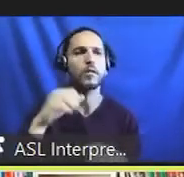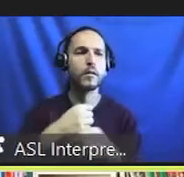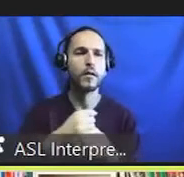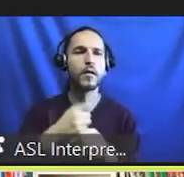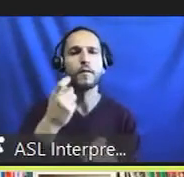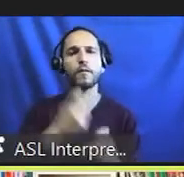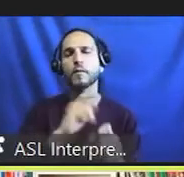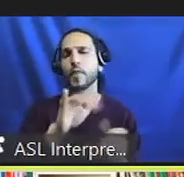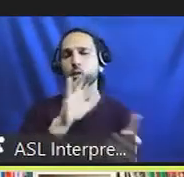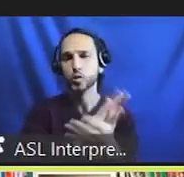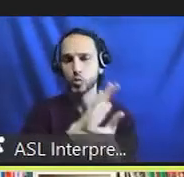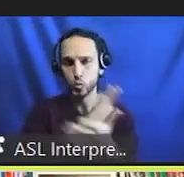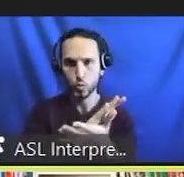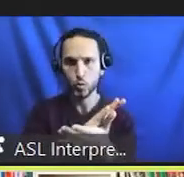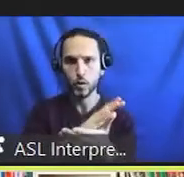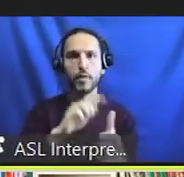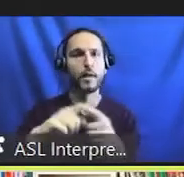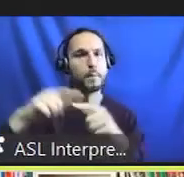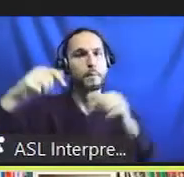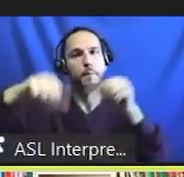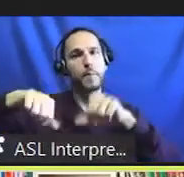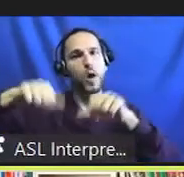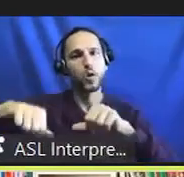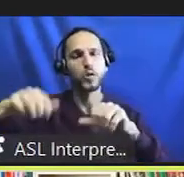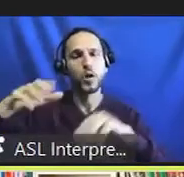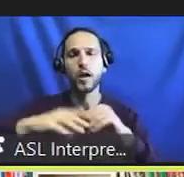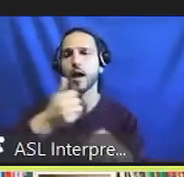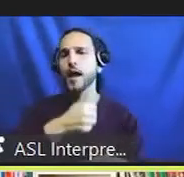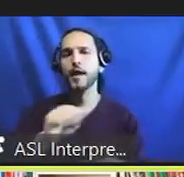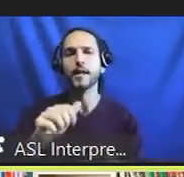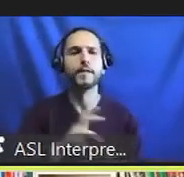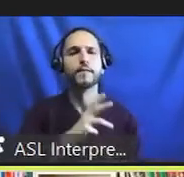by the school and posted on any official channels